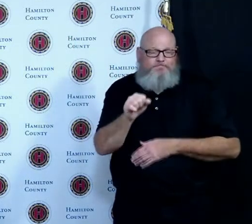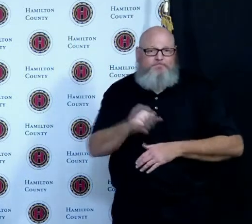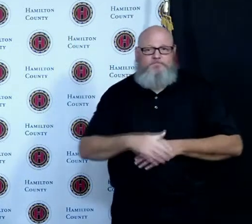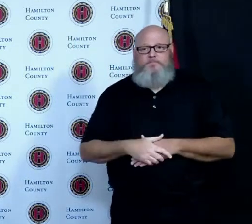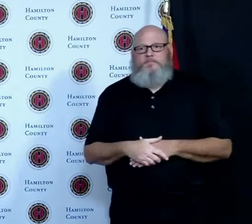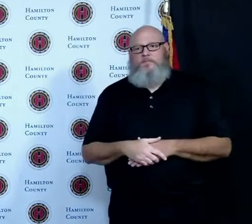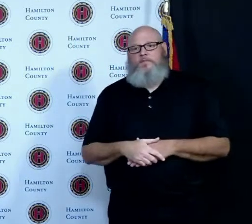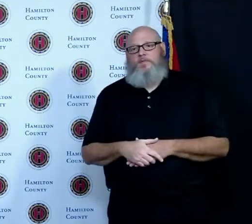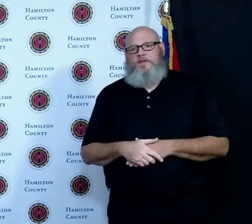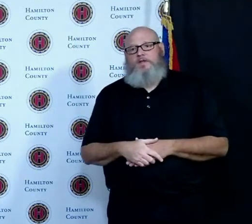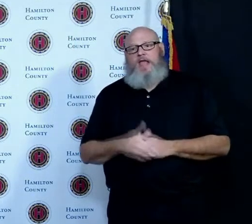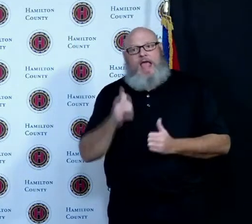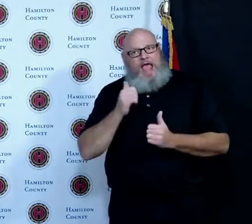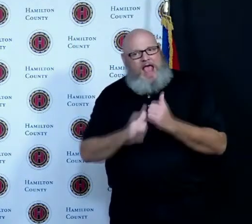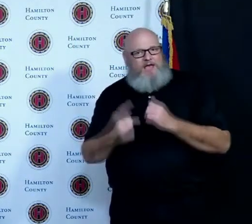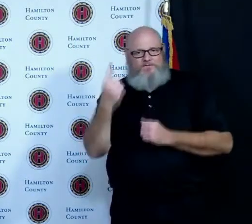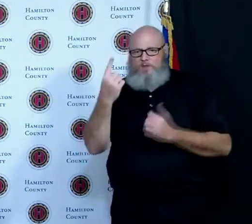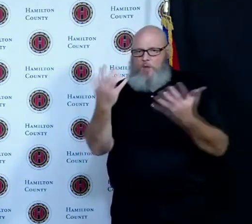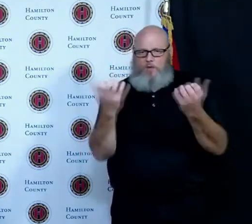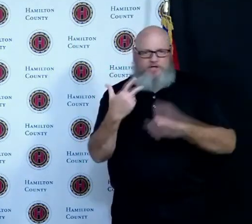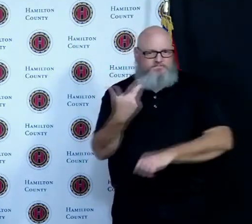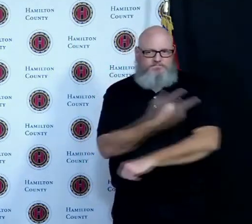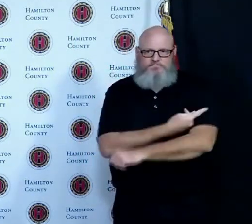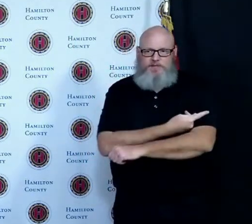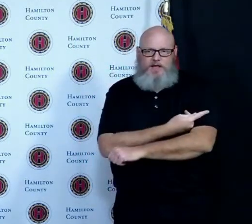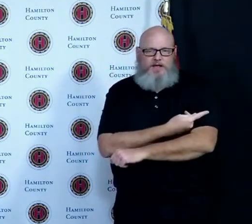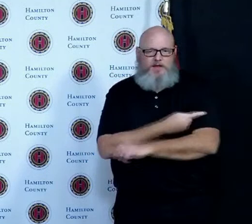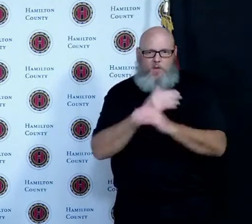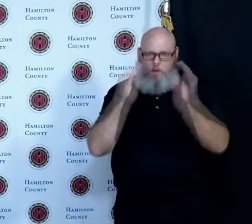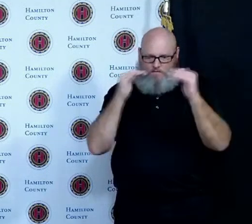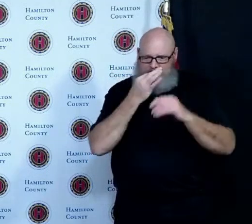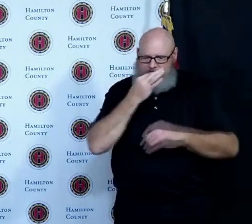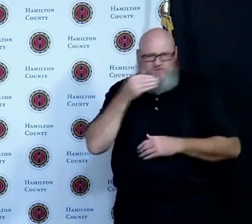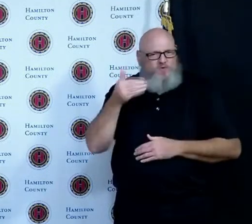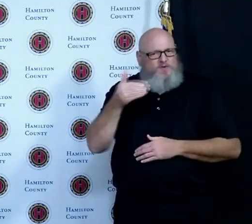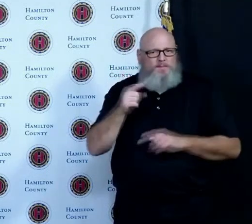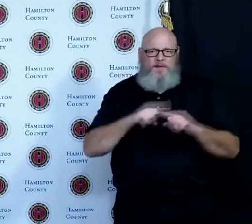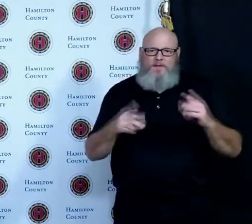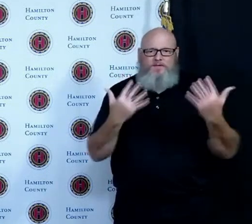because 1A are those that are either highest at risk because they're in congregate care